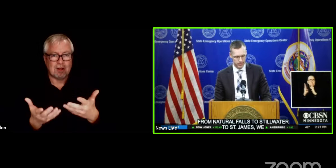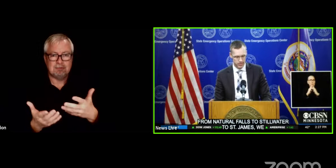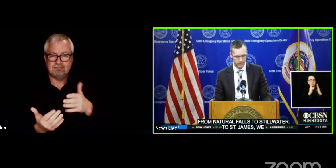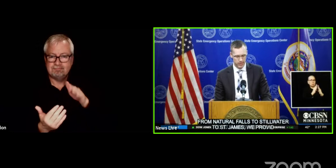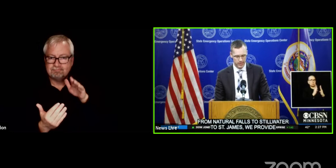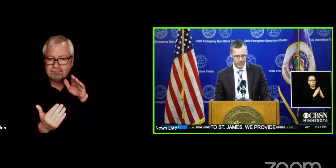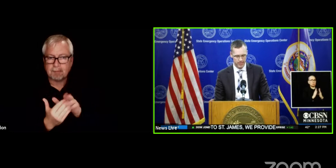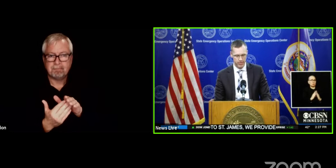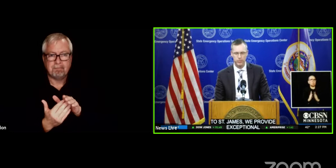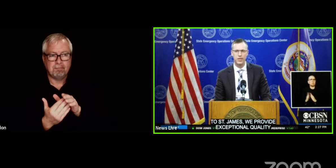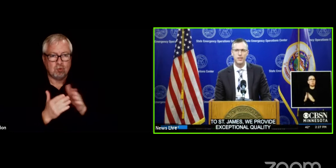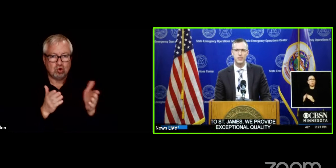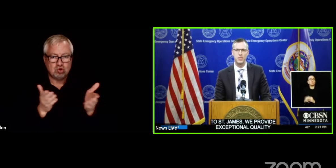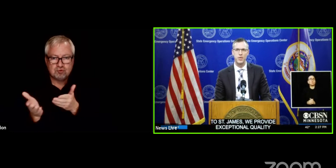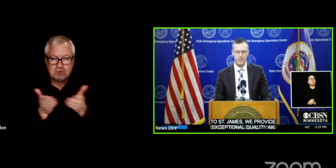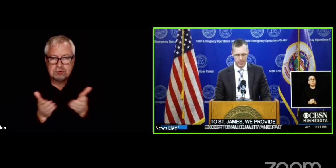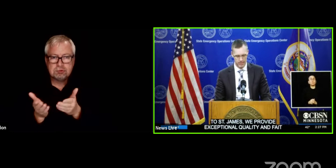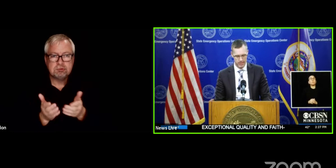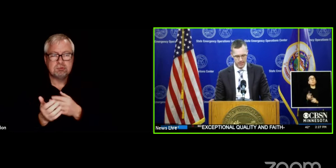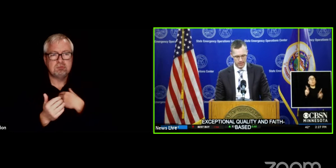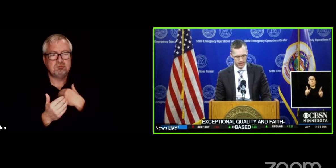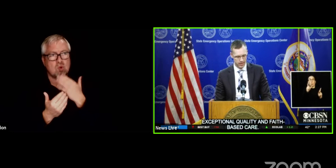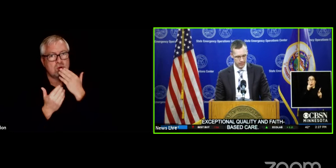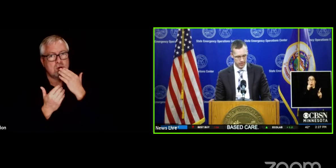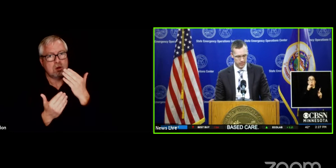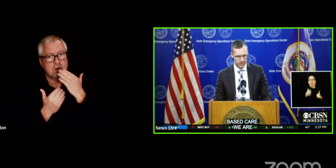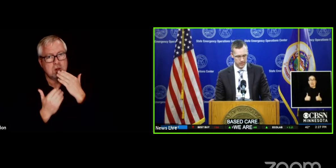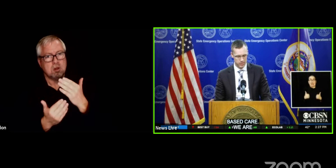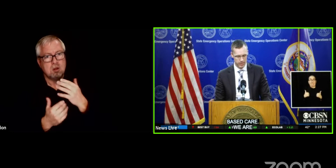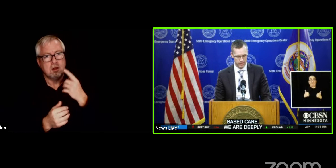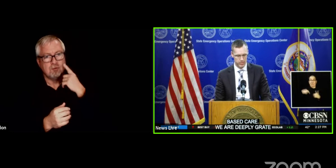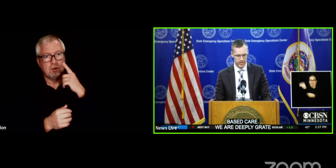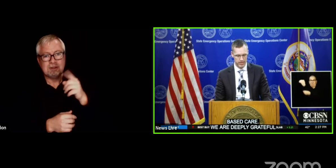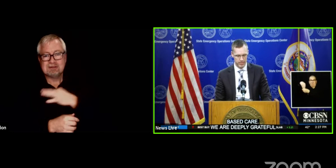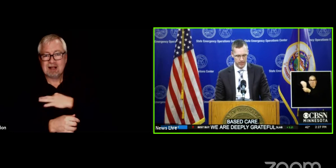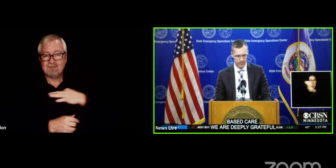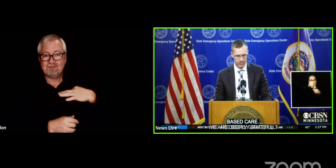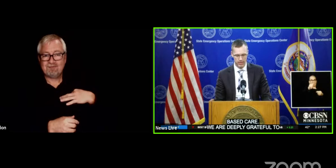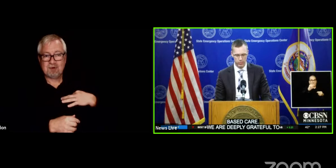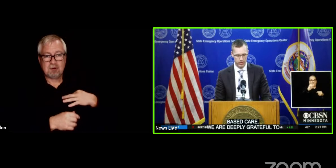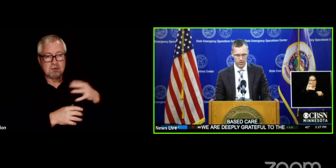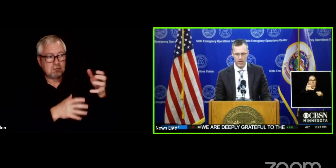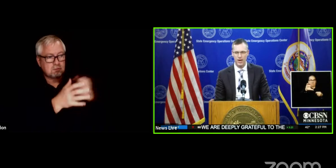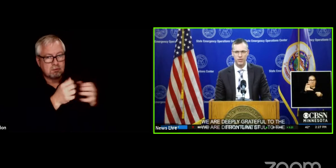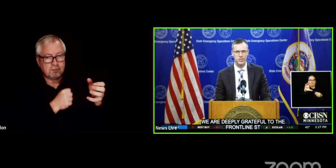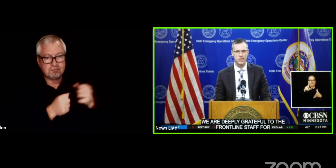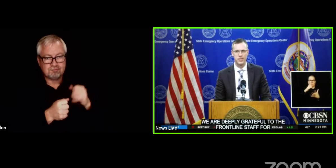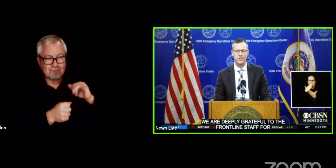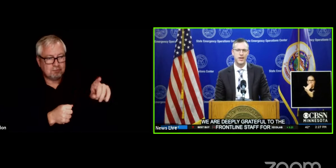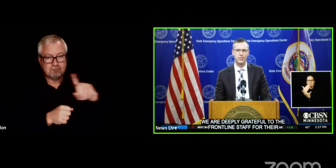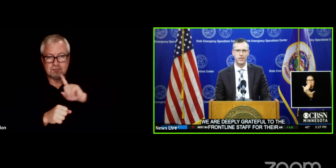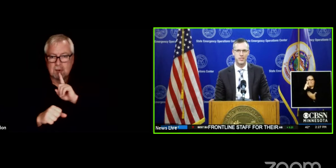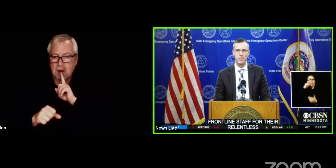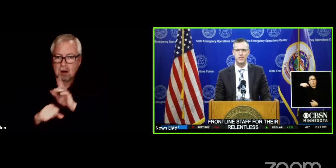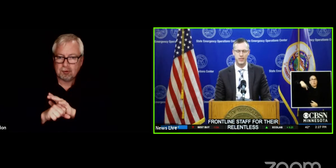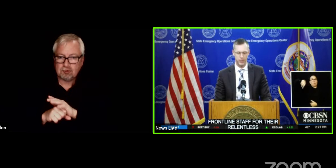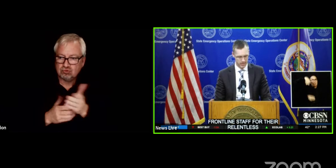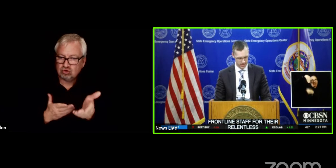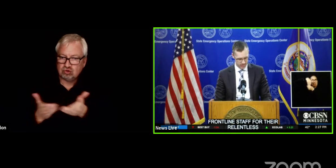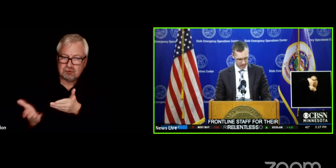TO THE FRONT-LINE STAFF FOR THE RELENTLESS COMMITMENT TO CARING FOR OUR RESIDENTS THROUGHOUT THIS PANDEMIC. THEY HAVE WORKED LONG HOURS AND SACRIFICED IMMENSELY TIME